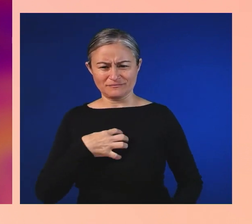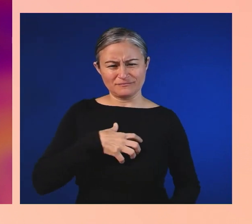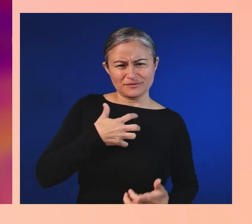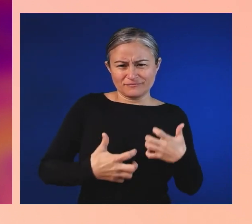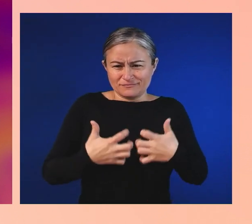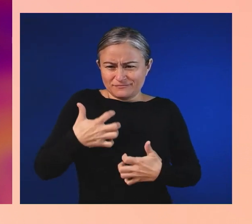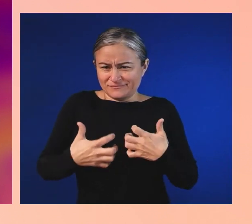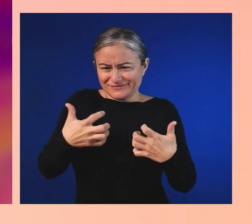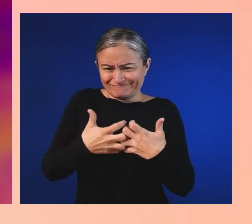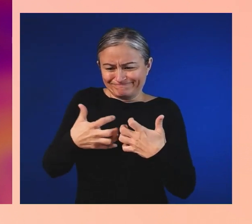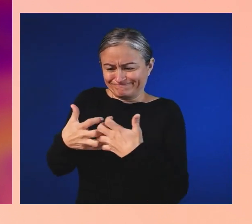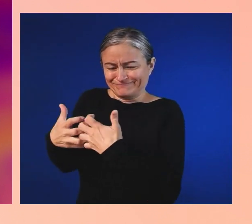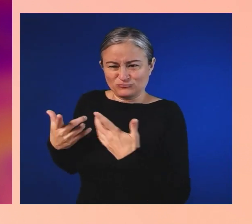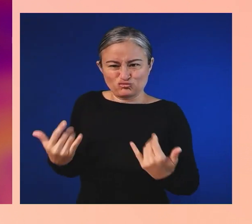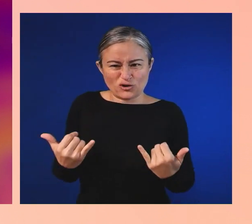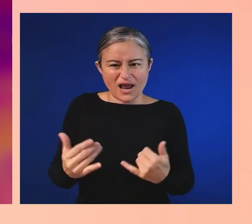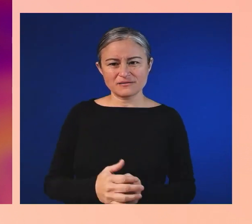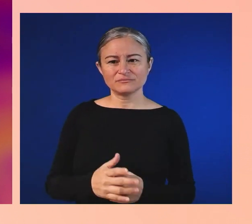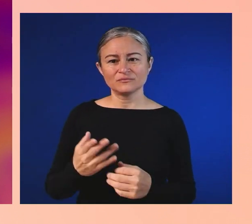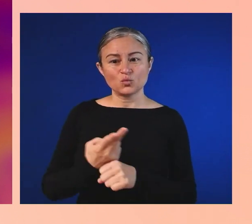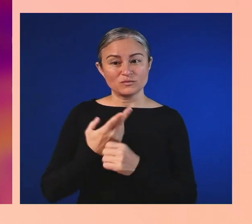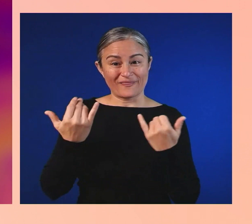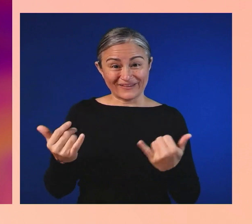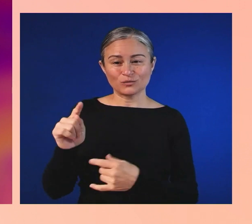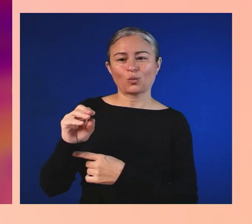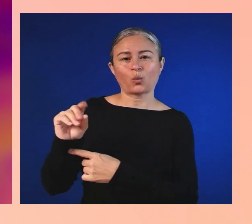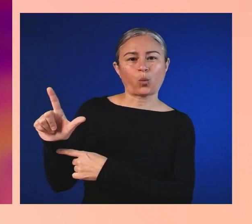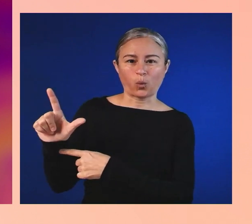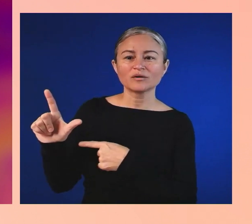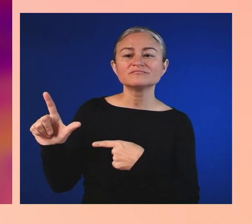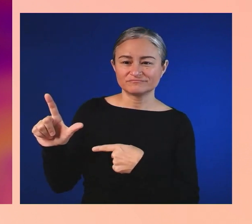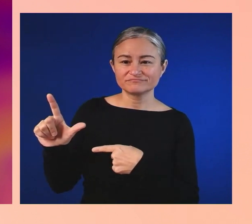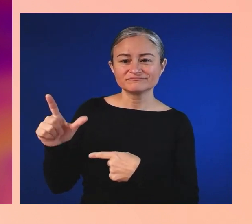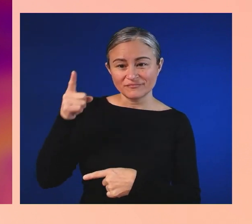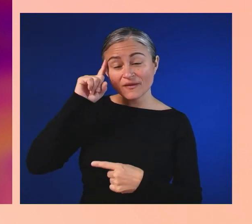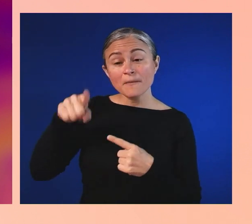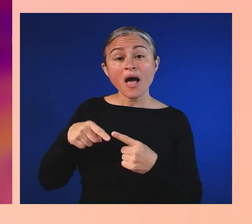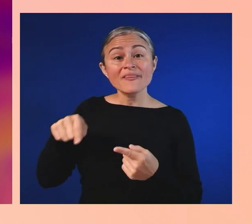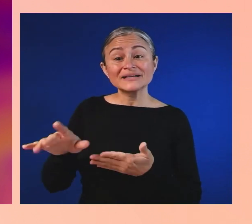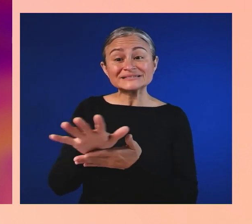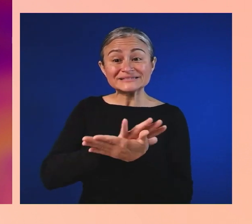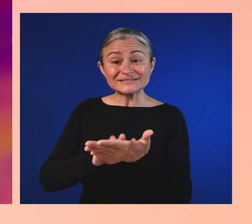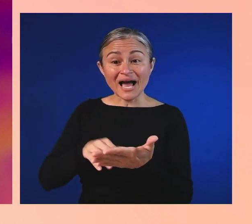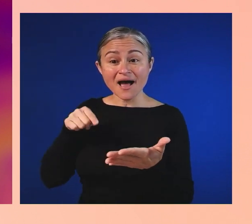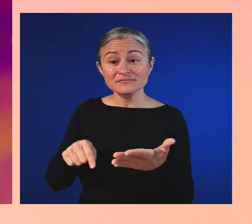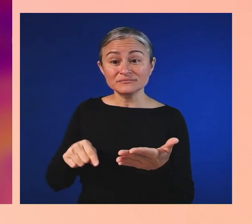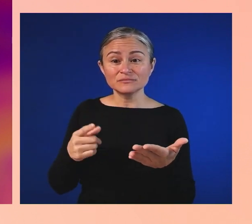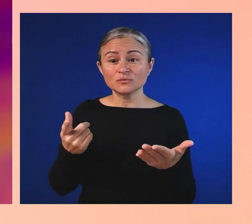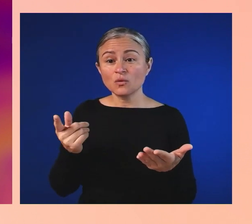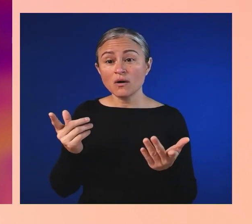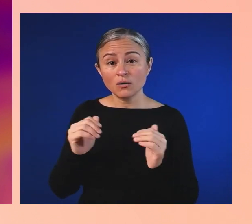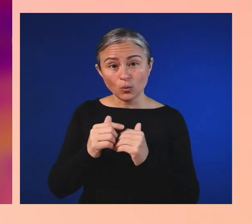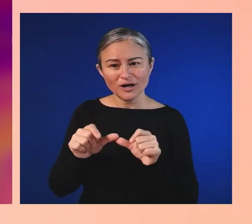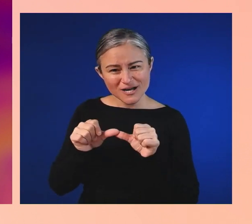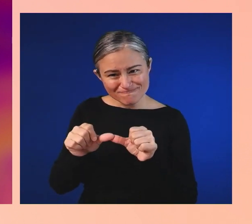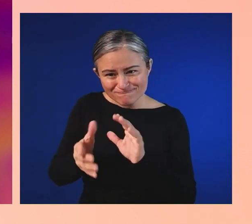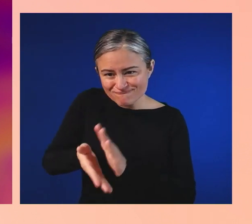as a way to keep that motivation up, so that people will be successful, so that they can move forward